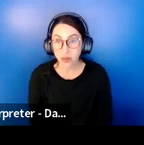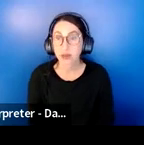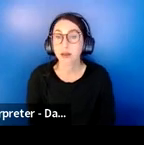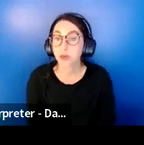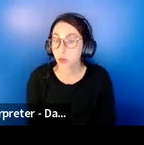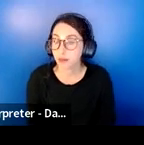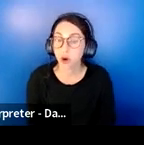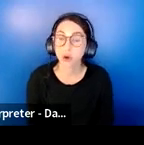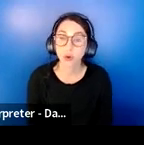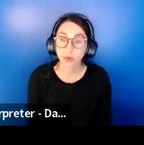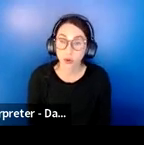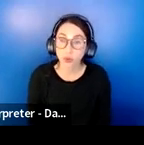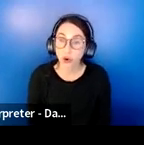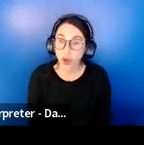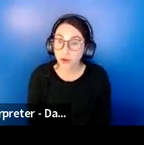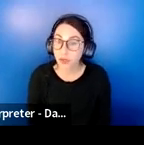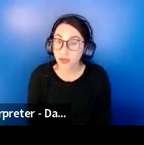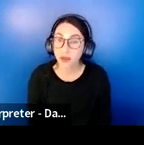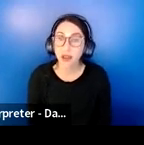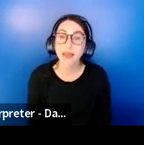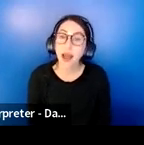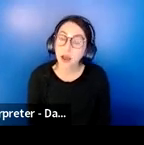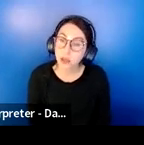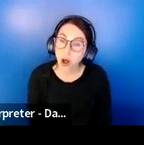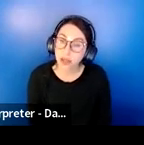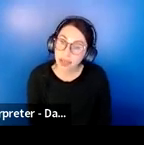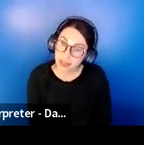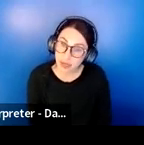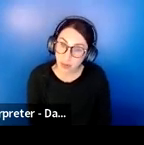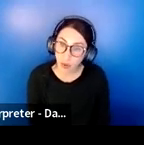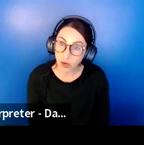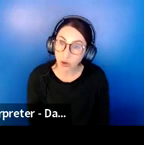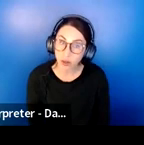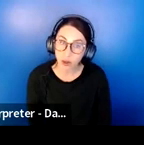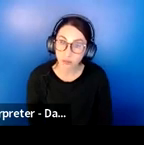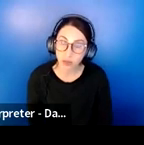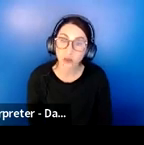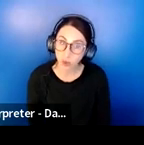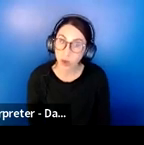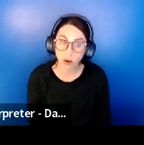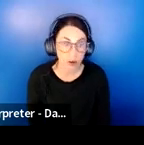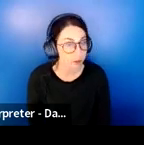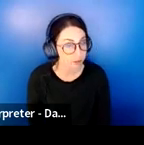ASL Interpreter - Danielle: People have their own preferred pronouns, and that is all in the TWA curriculum. The True Way curriculum